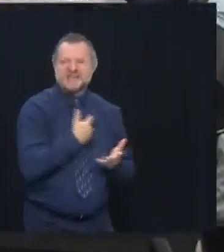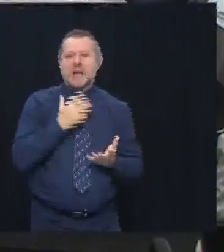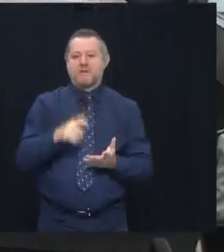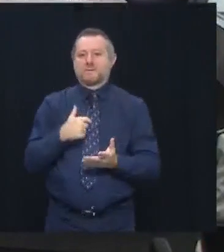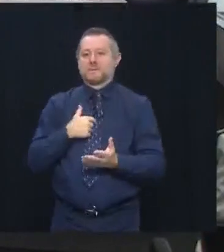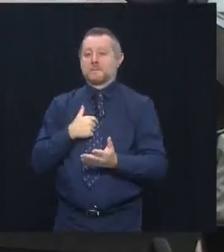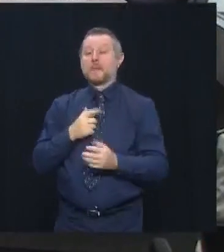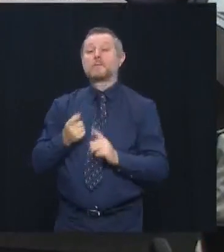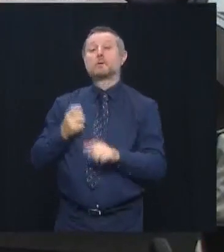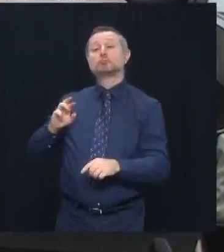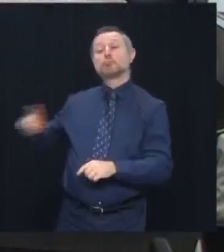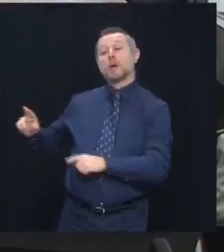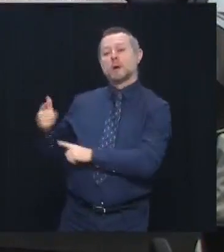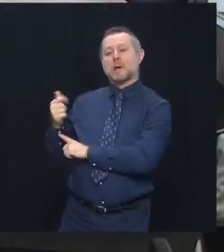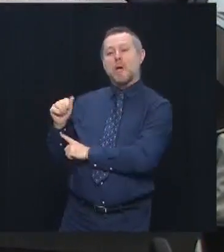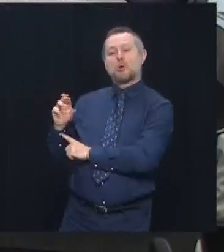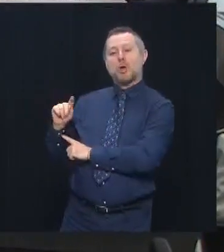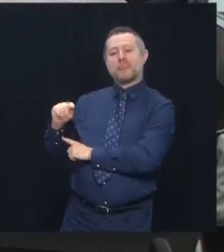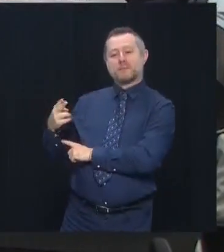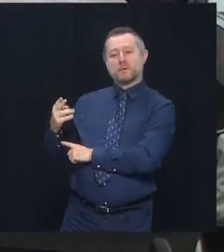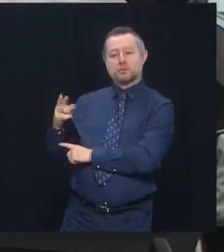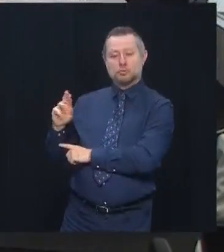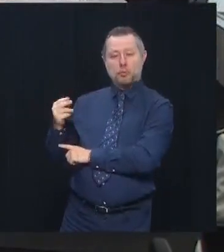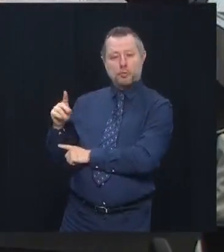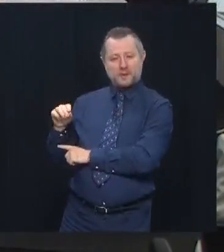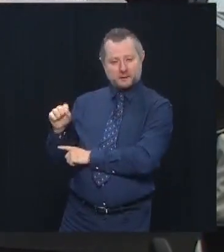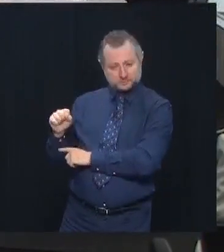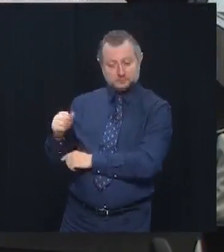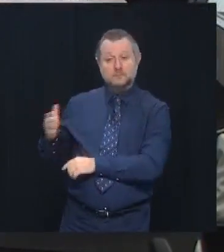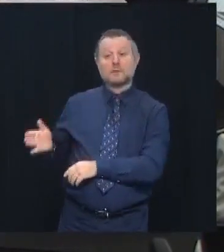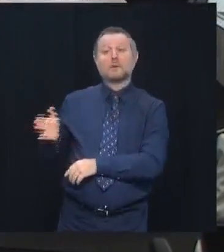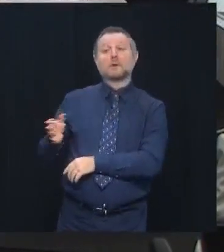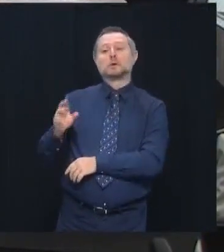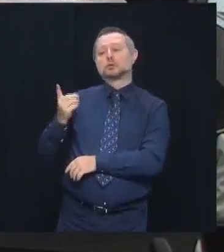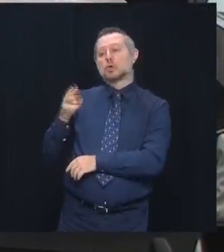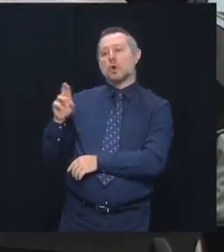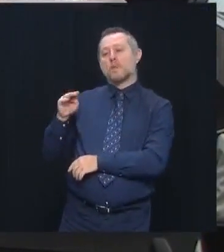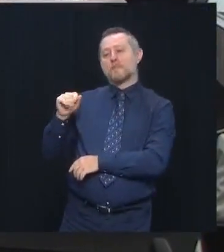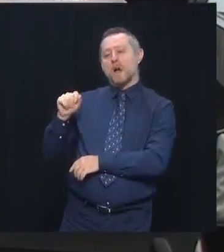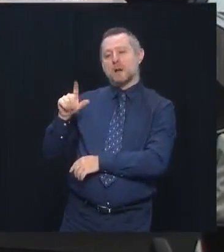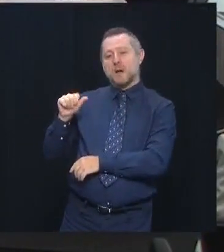I PRIDE MYSELF ON MY PUNK U PUNK U AT. BUT WE WERE WORKING ON RESOLVING ISSUES.